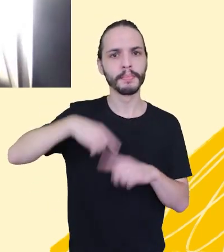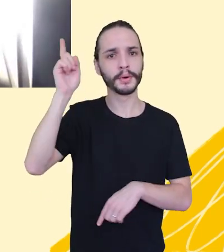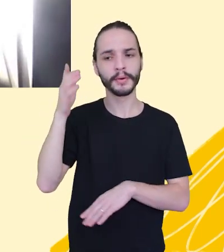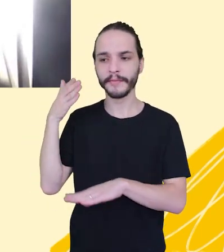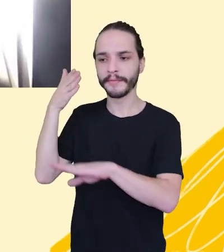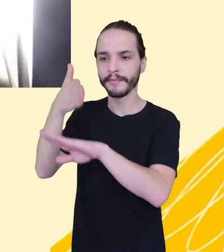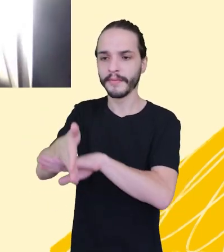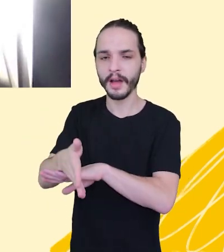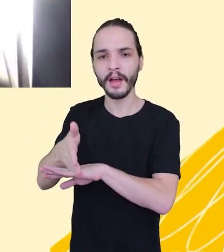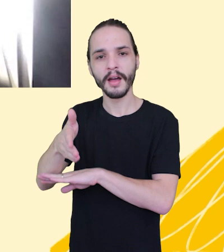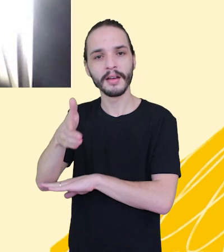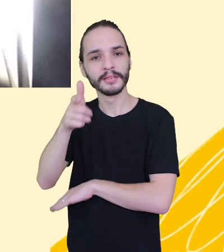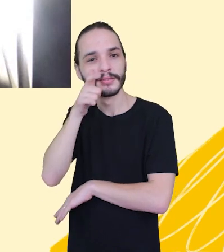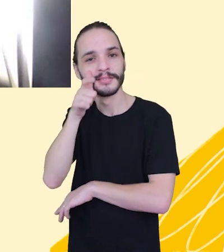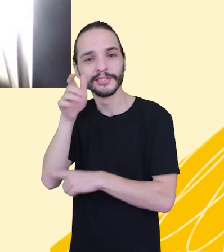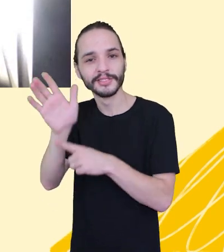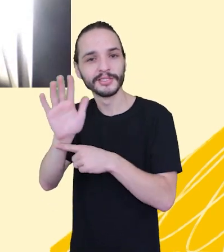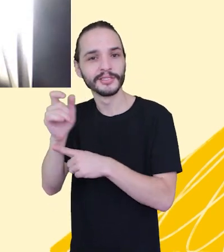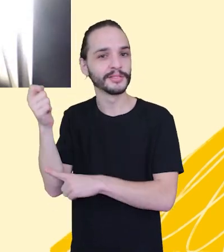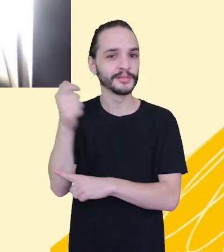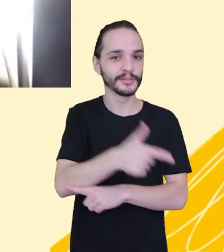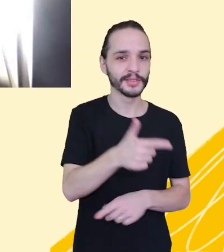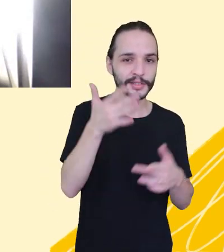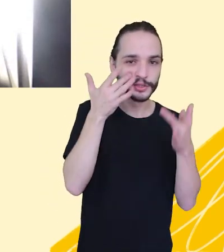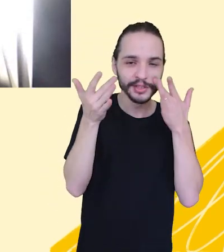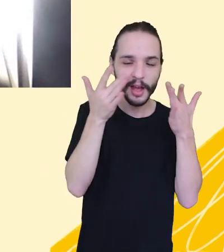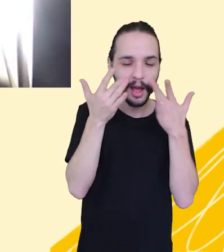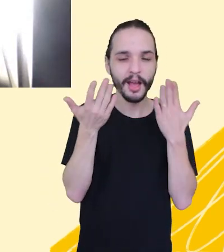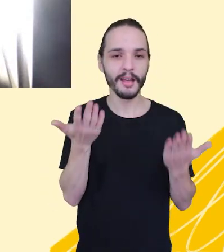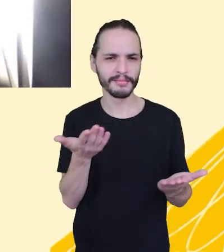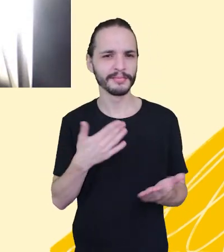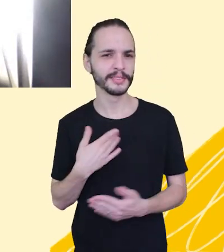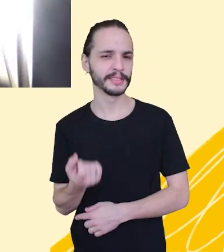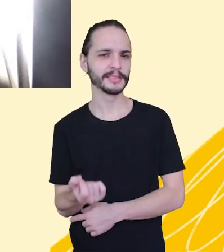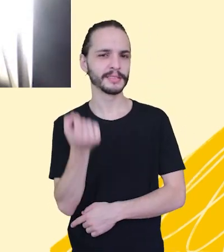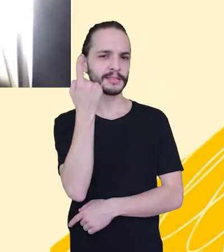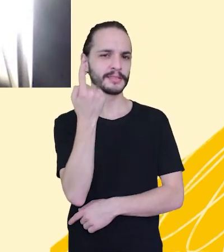And it was strange idea to work at a place where I donít want to be in the audience.